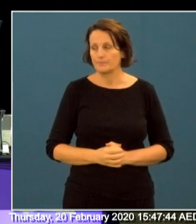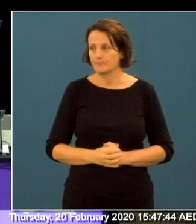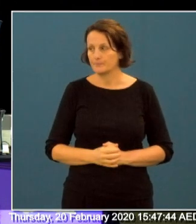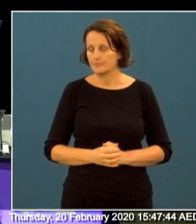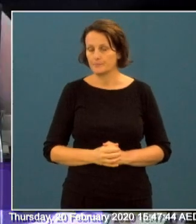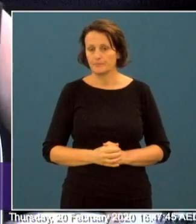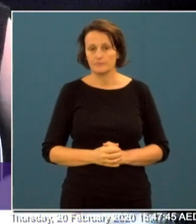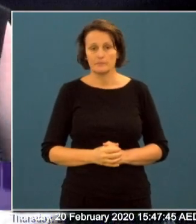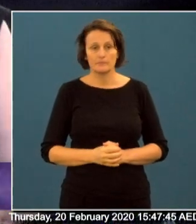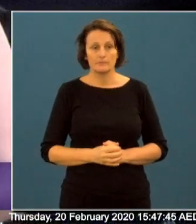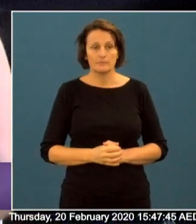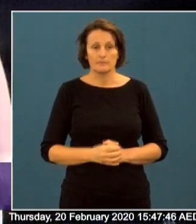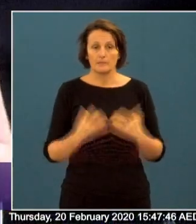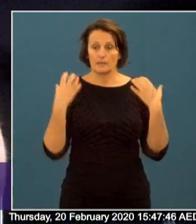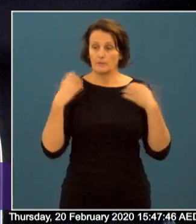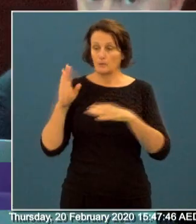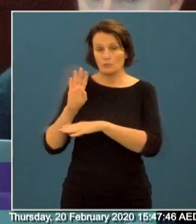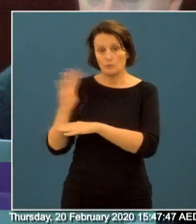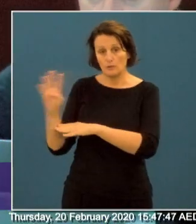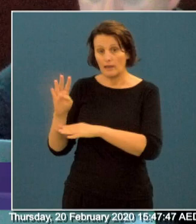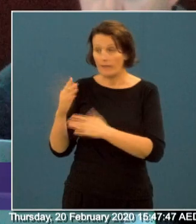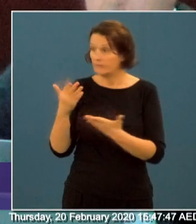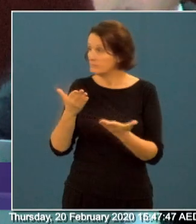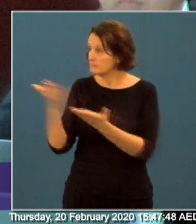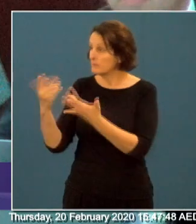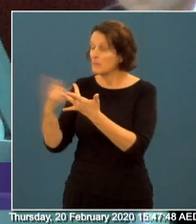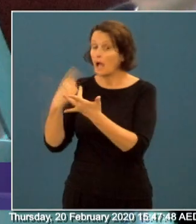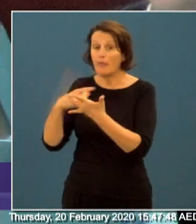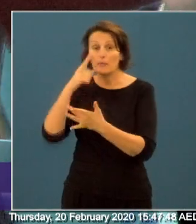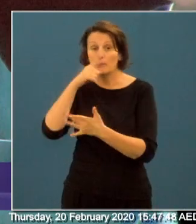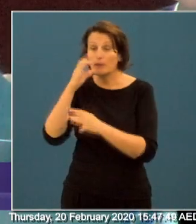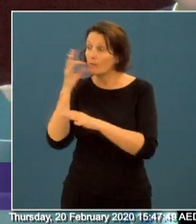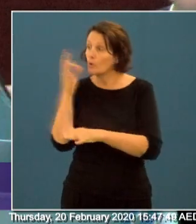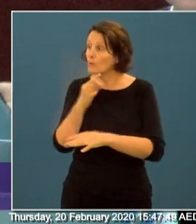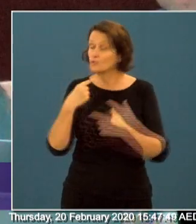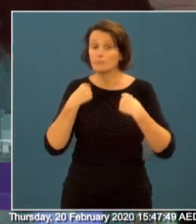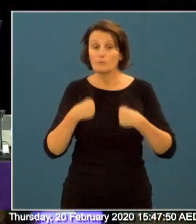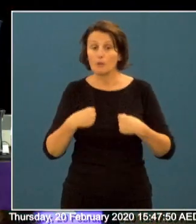Commissioners, there's just the matter of the other parties if they had any questions of Dr Small. No questions, thank you, Commissioner. MS MUNRO: No questions.